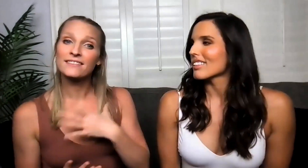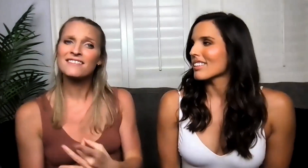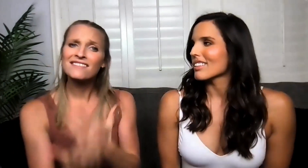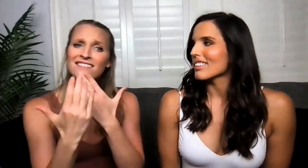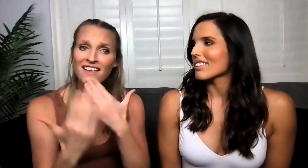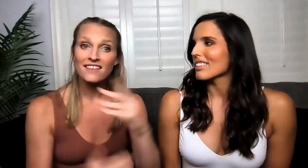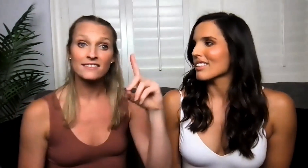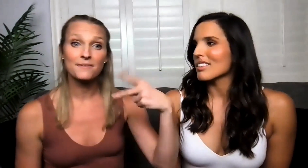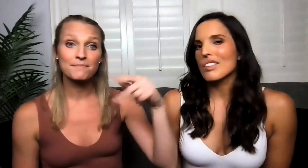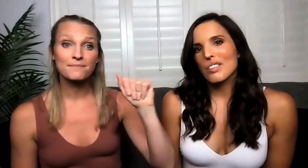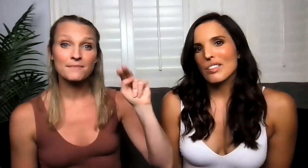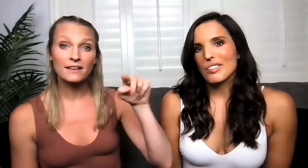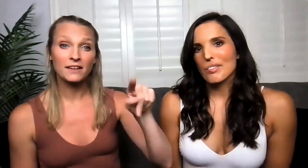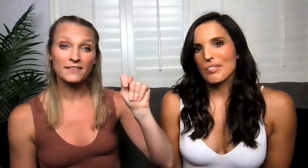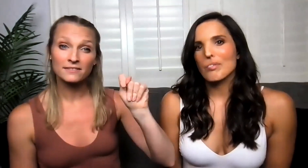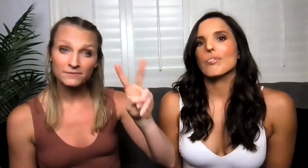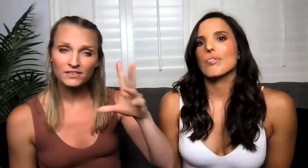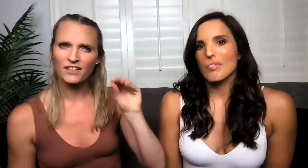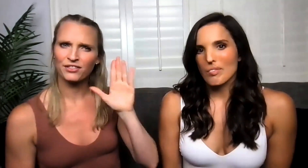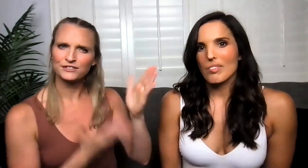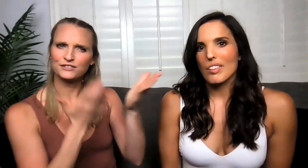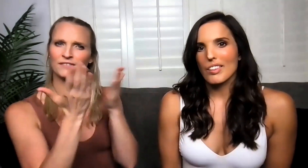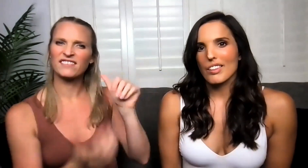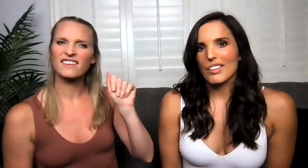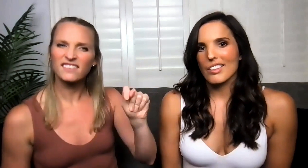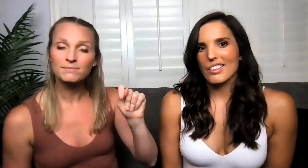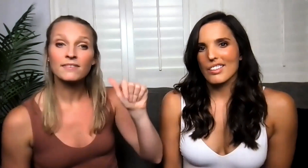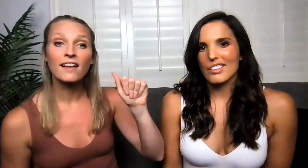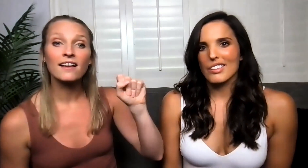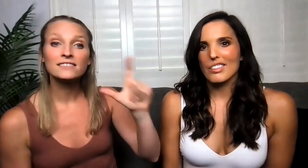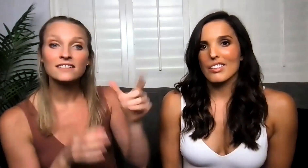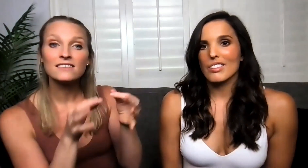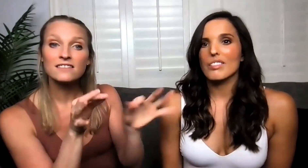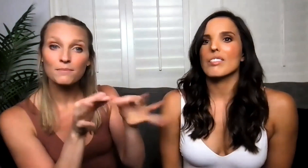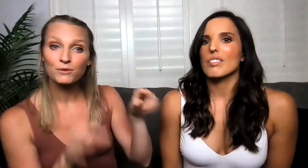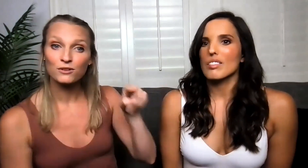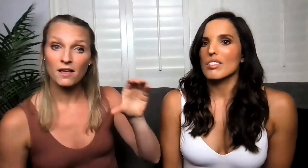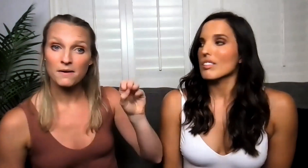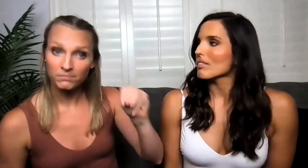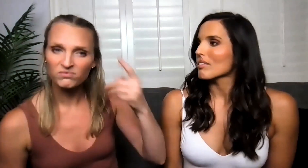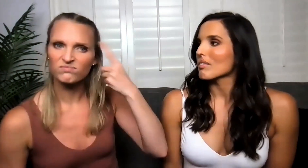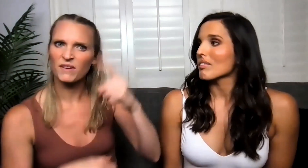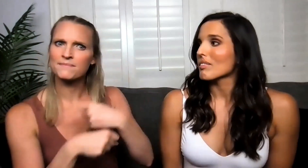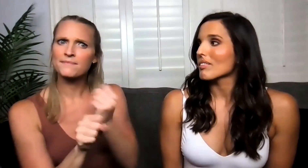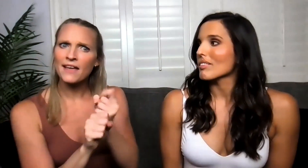We would like to thank DPAN.TV and their services at aslcaptions.com